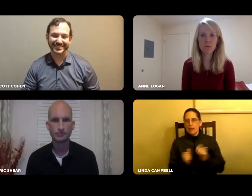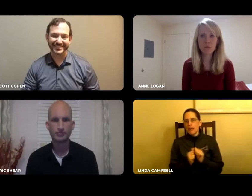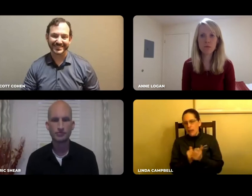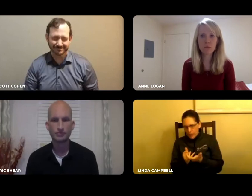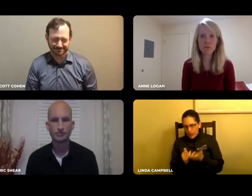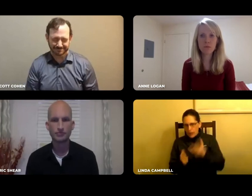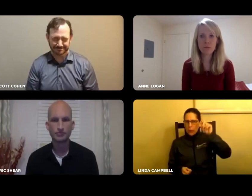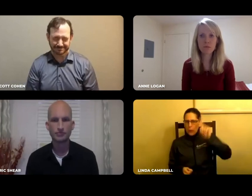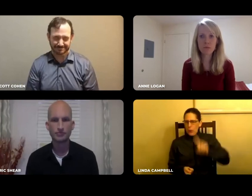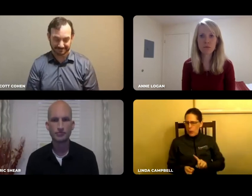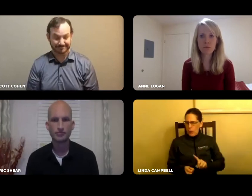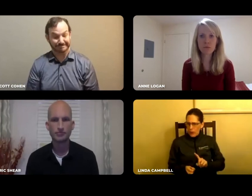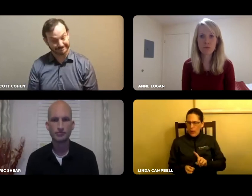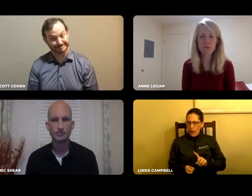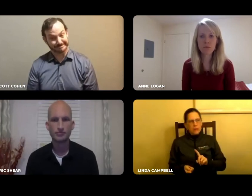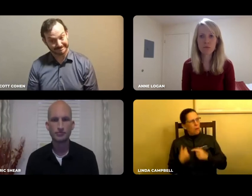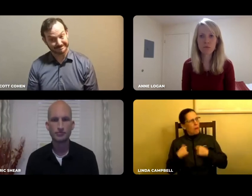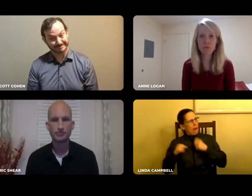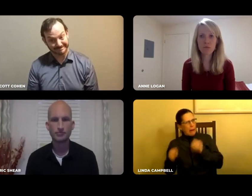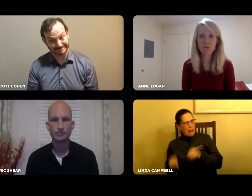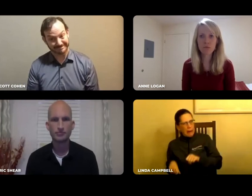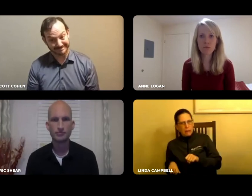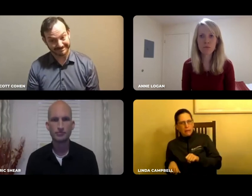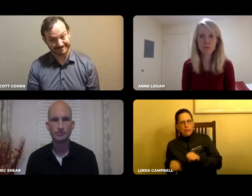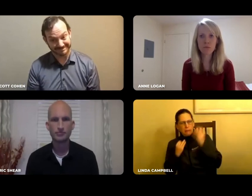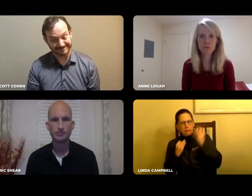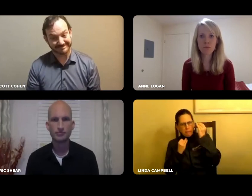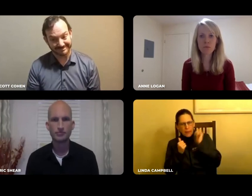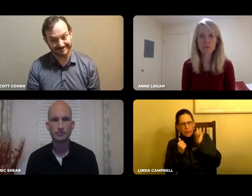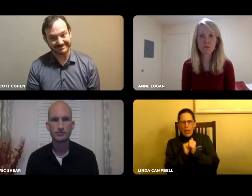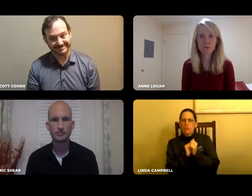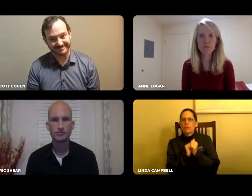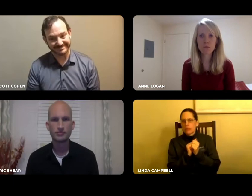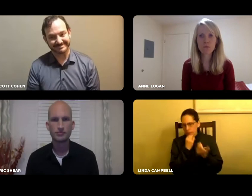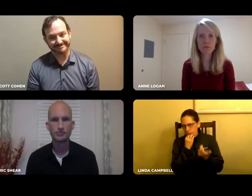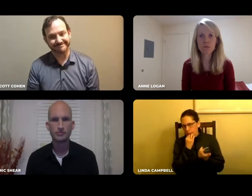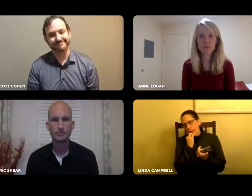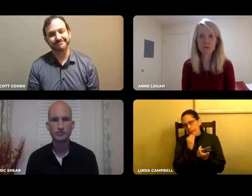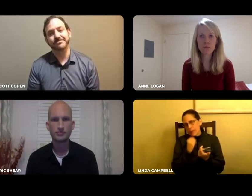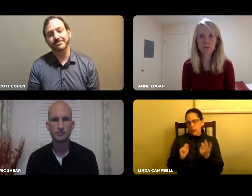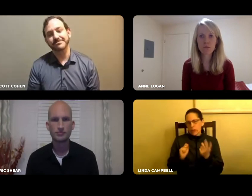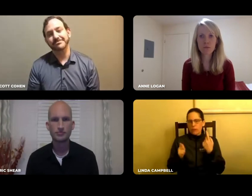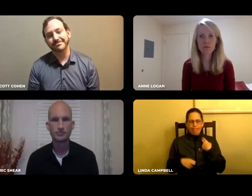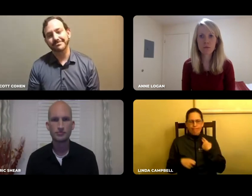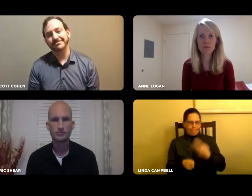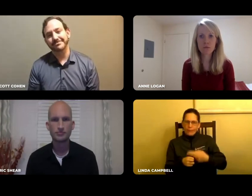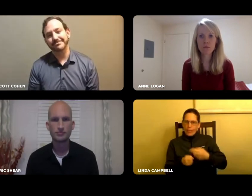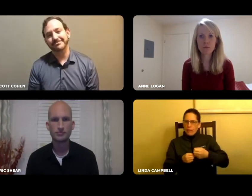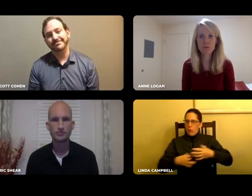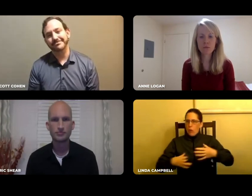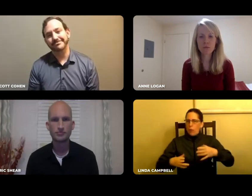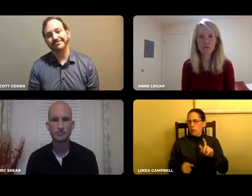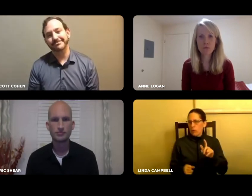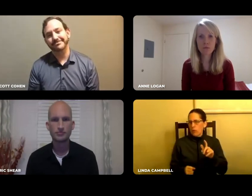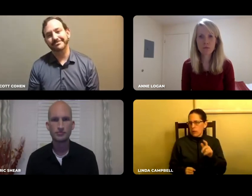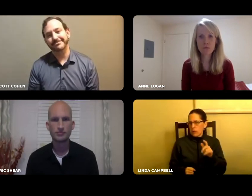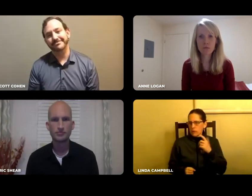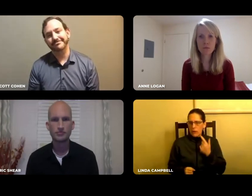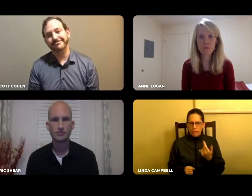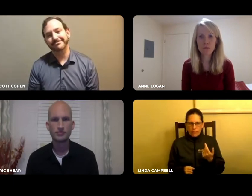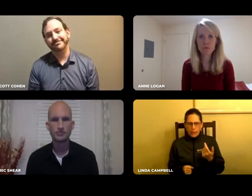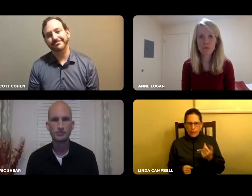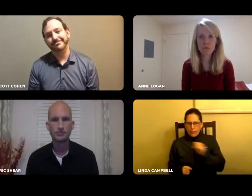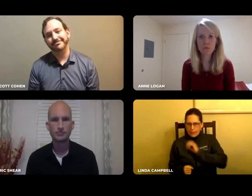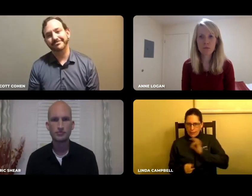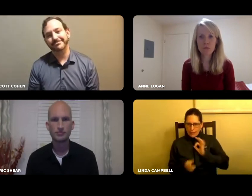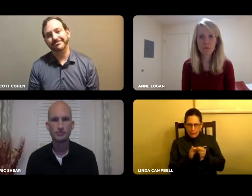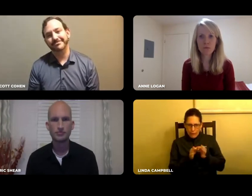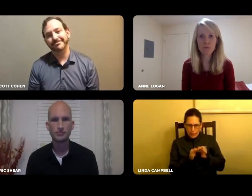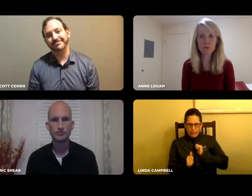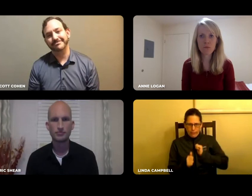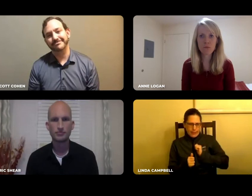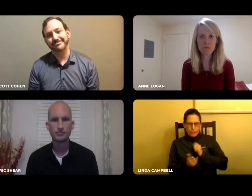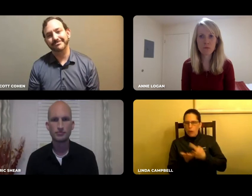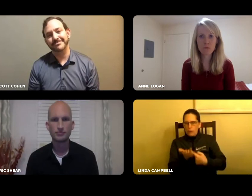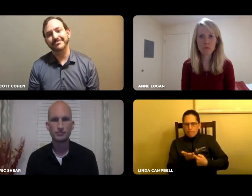Science and scientific terms. We've grown our pool of staff interpreters.